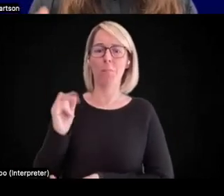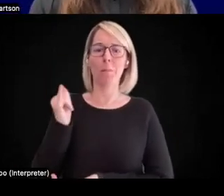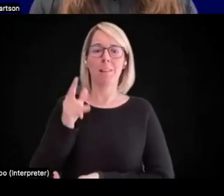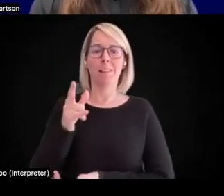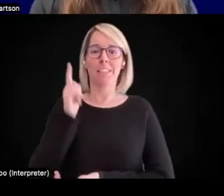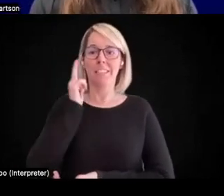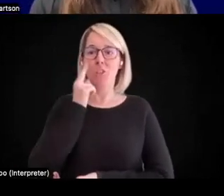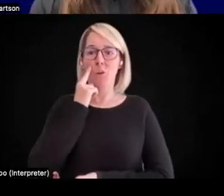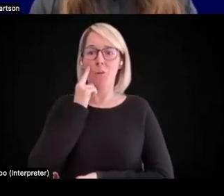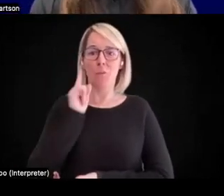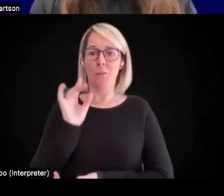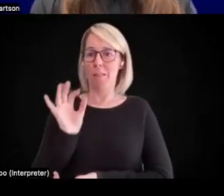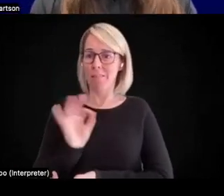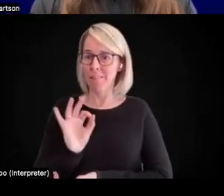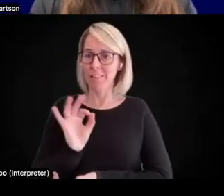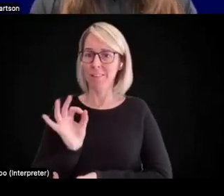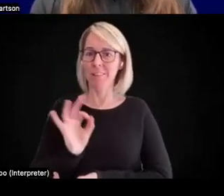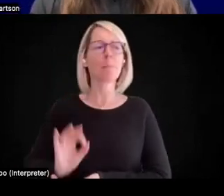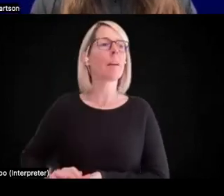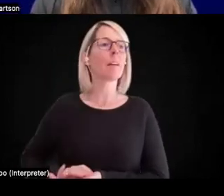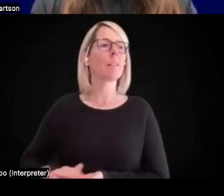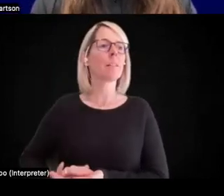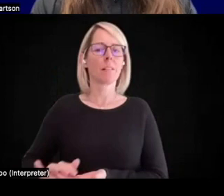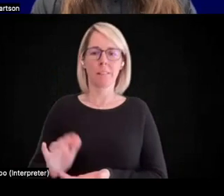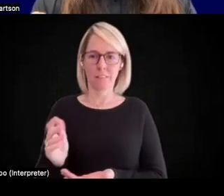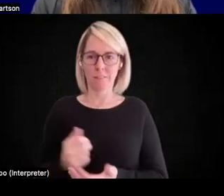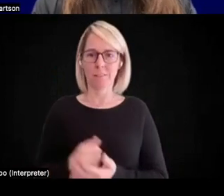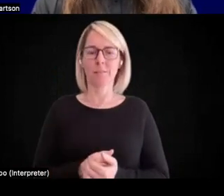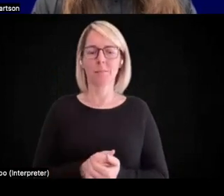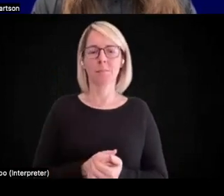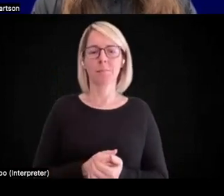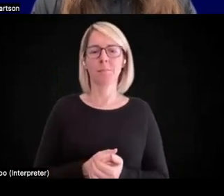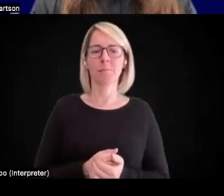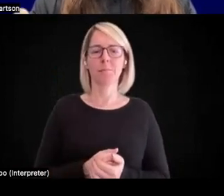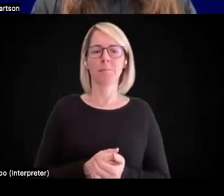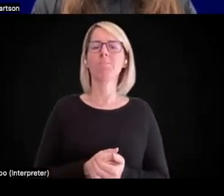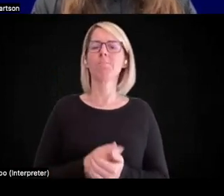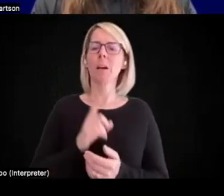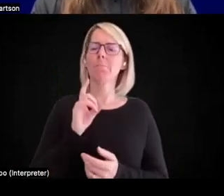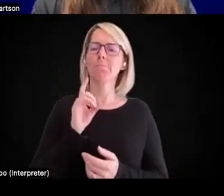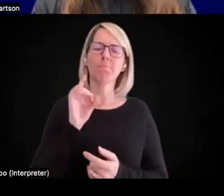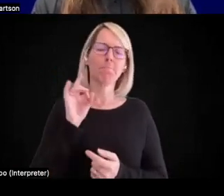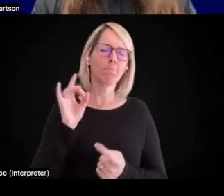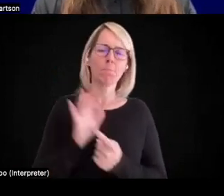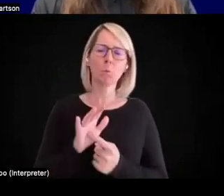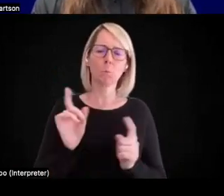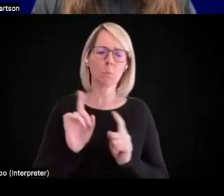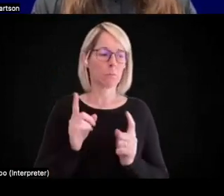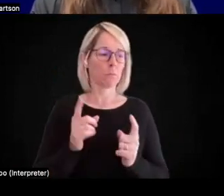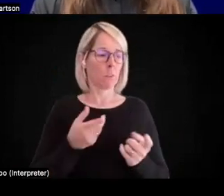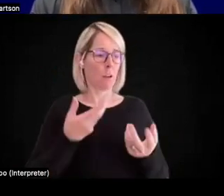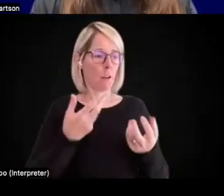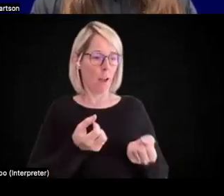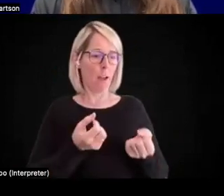and what is even more important is that they still have this connected attuned relationship and that